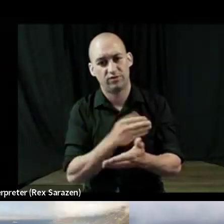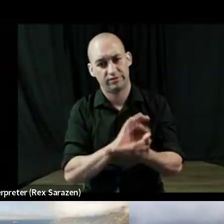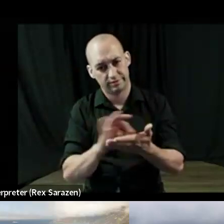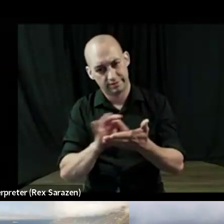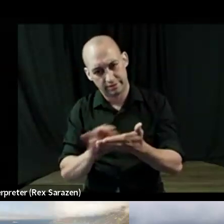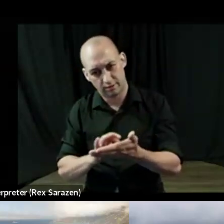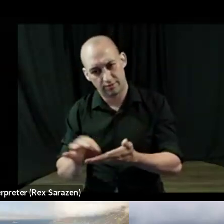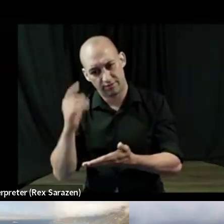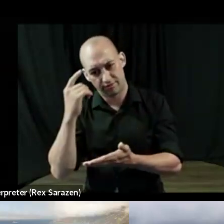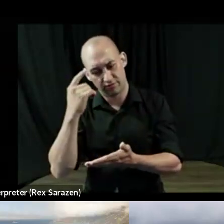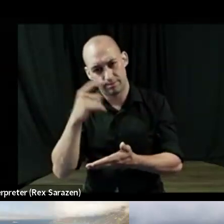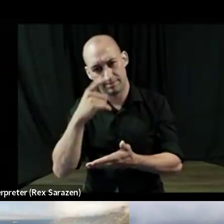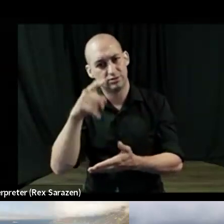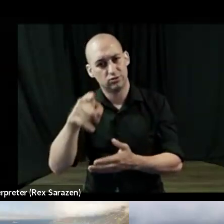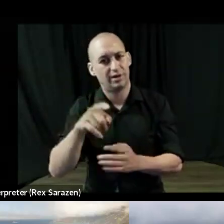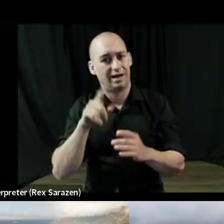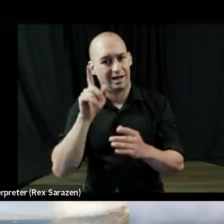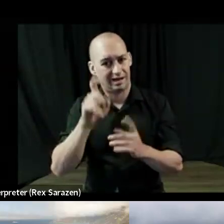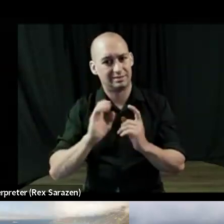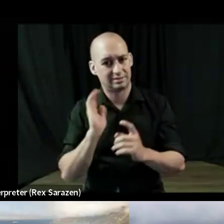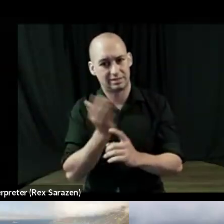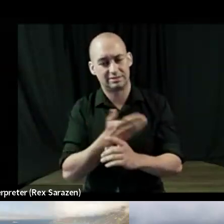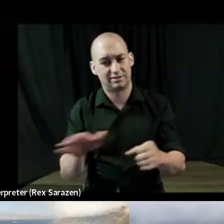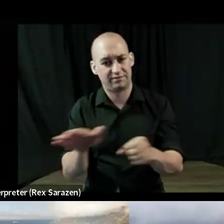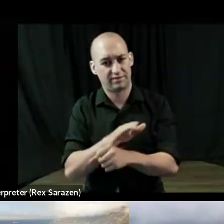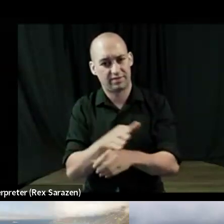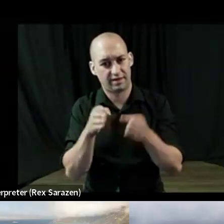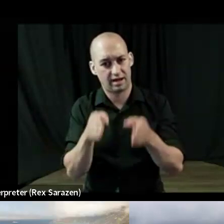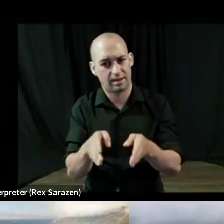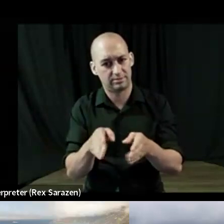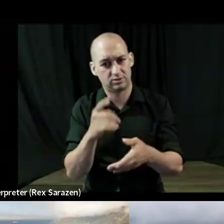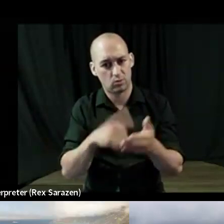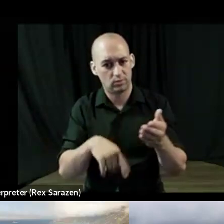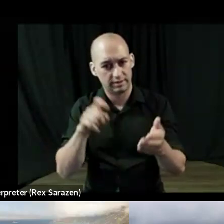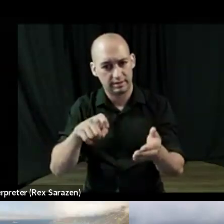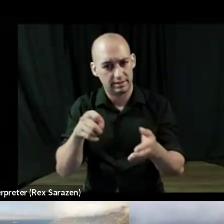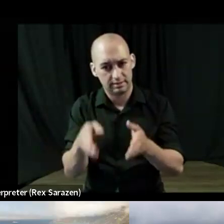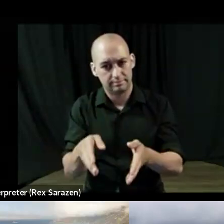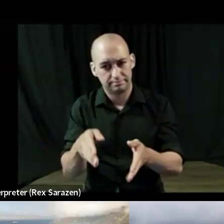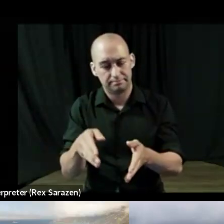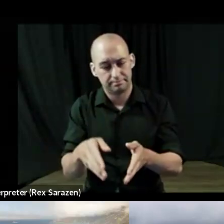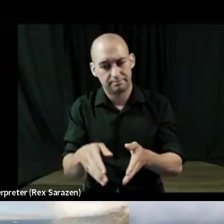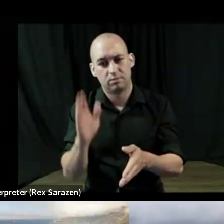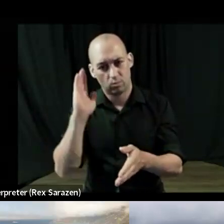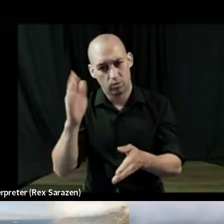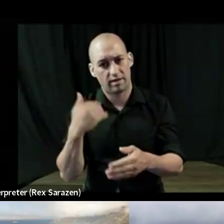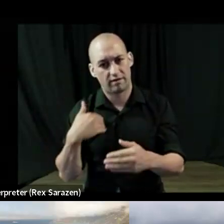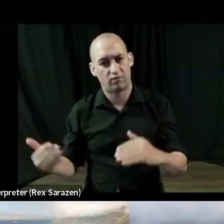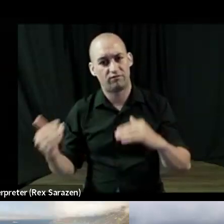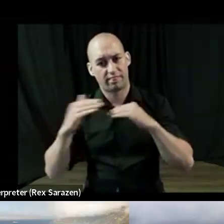to fill in the gaps of what we saw was needed and there's going to be some overlapping transparency